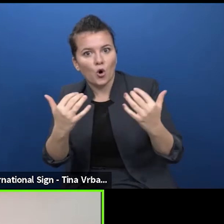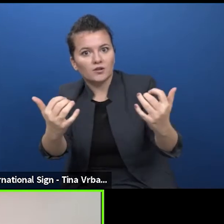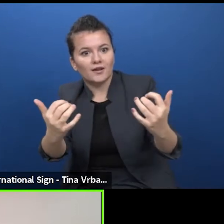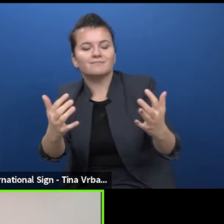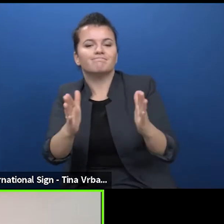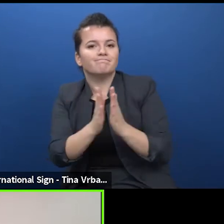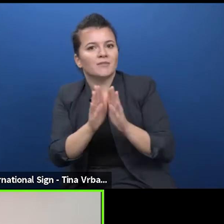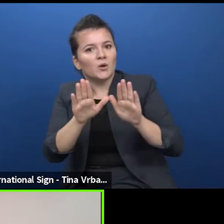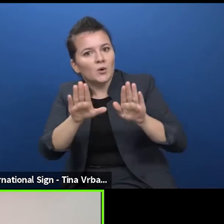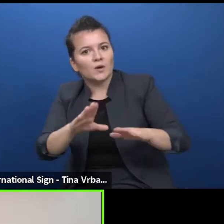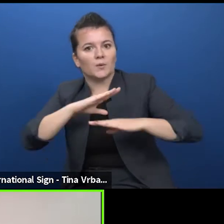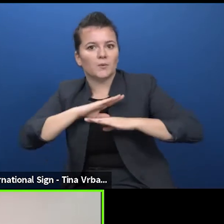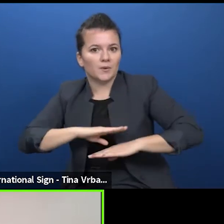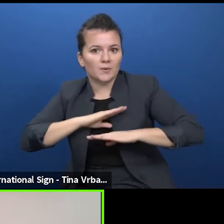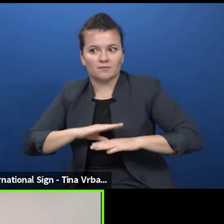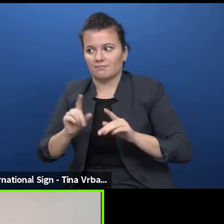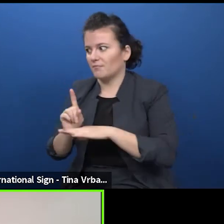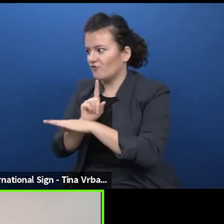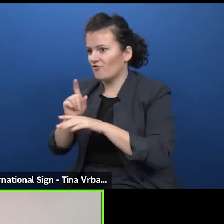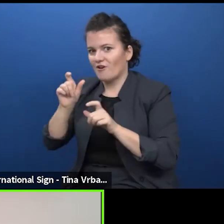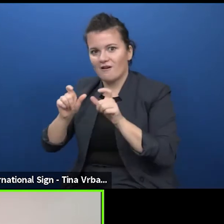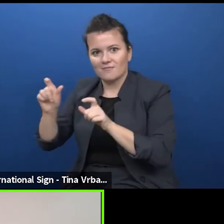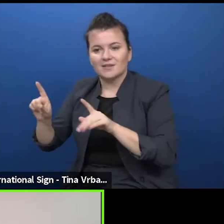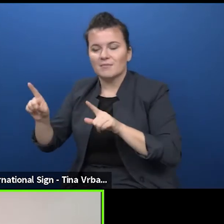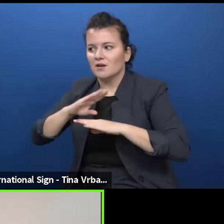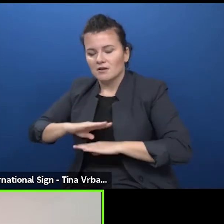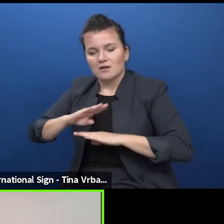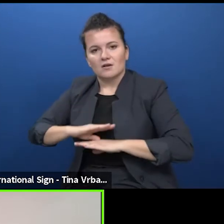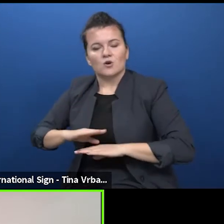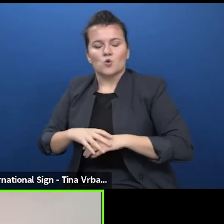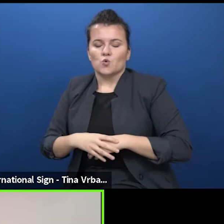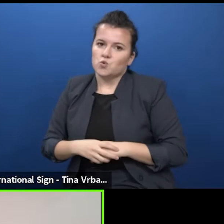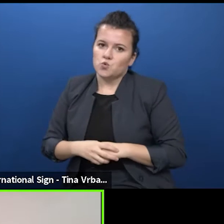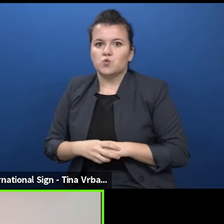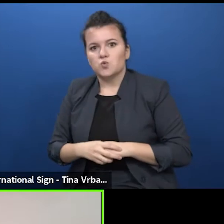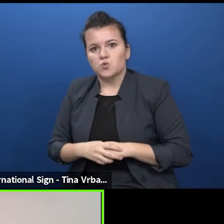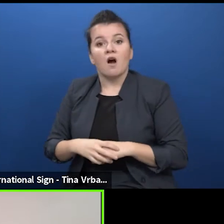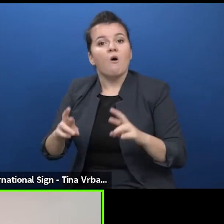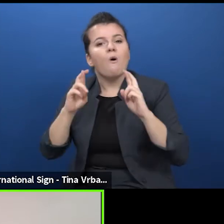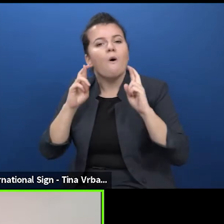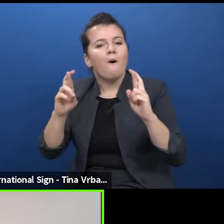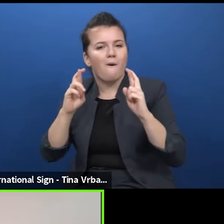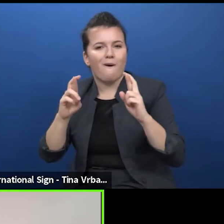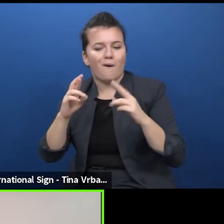and strong nerves and of course glimmers of hope that the situation will get better for us,